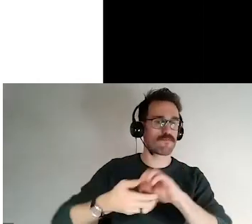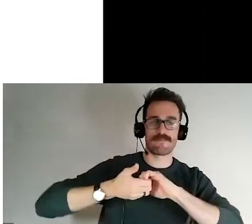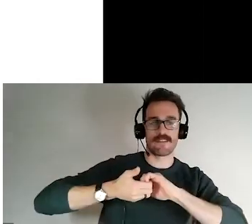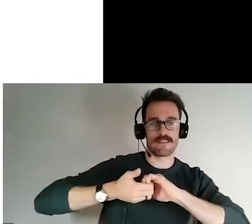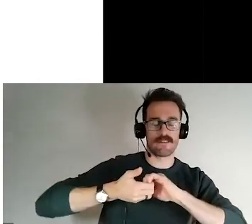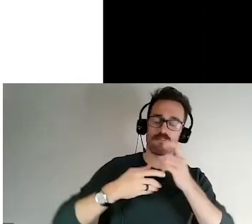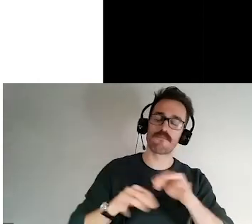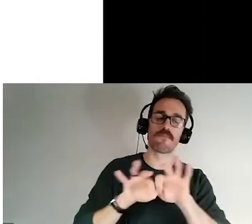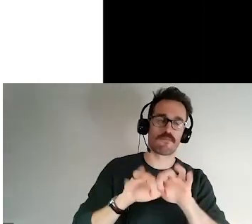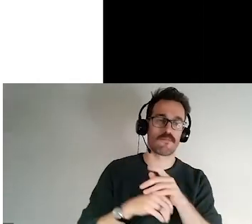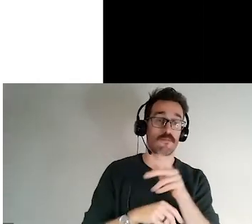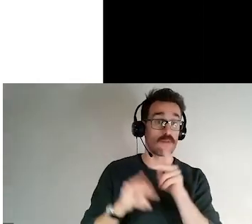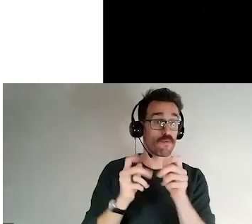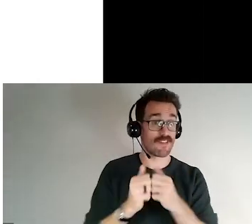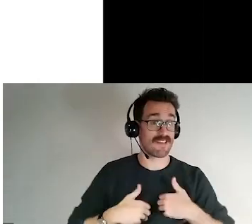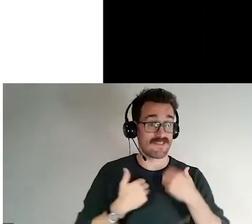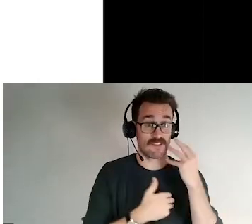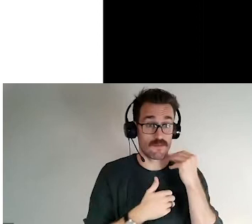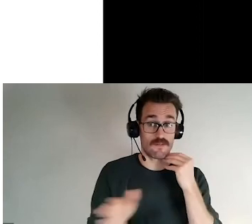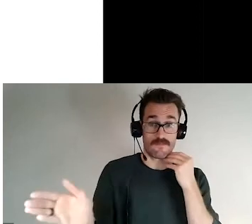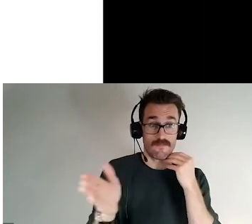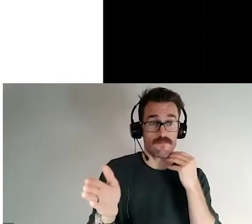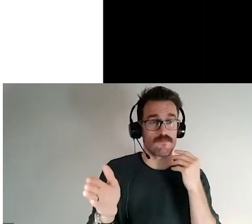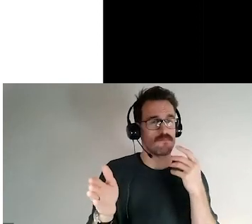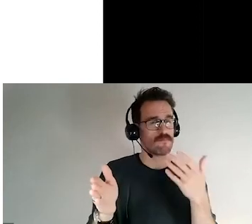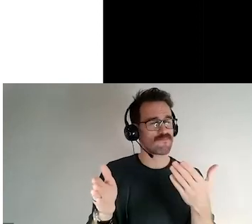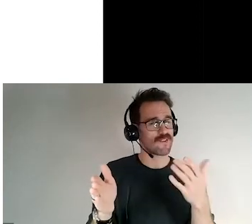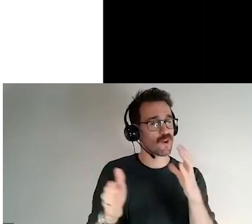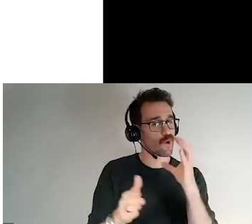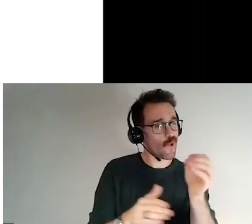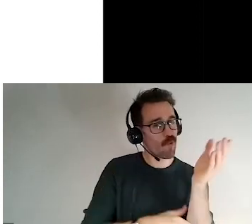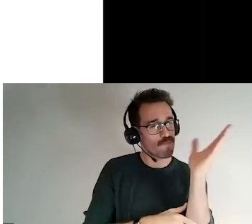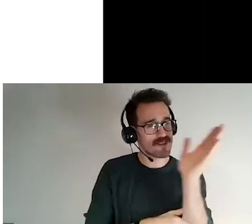people with lived experience with opportunities to co-present a particular workshop that has been